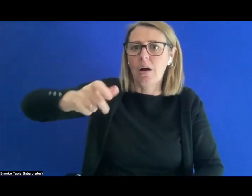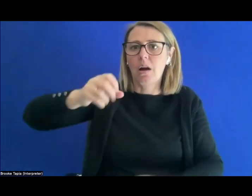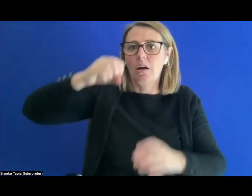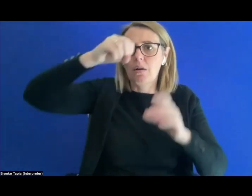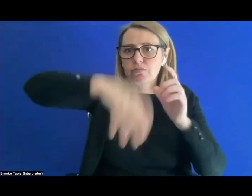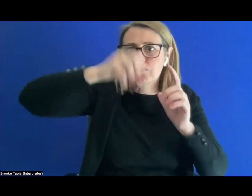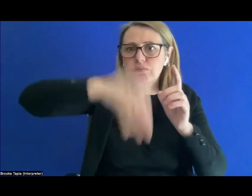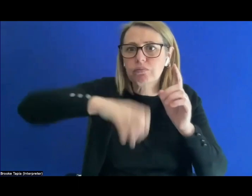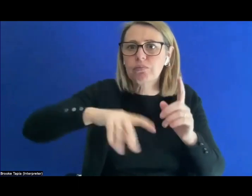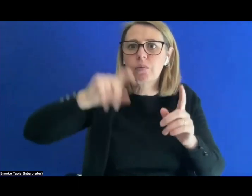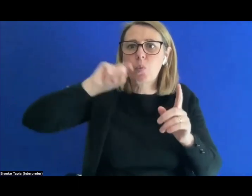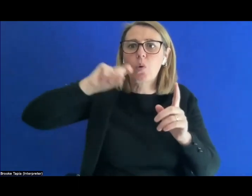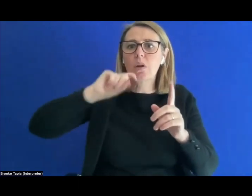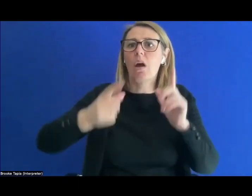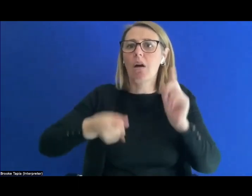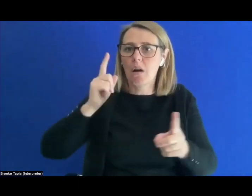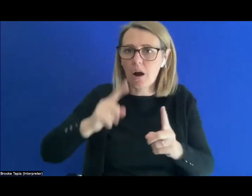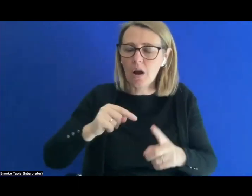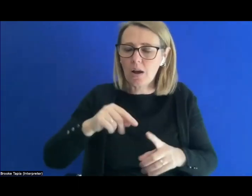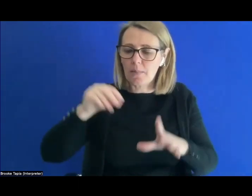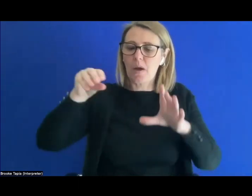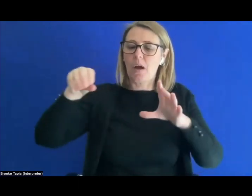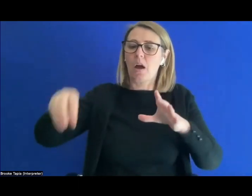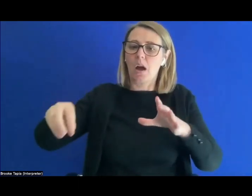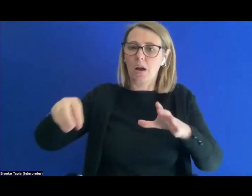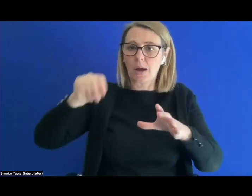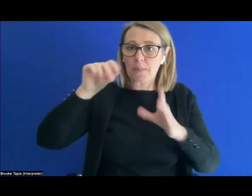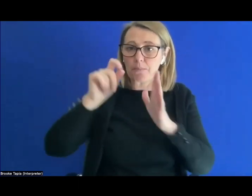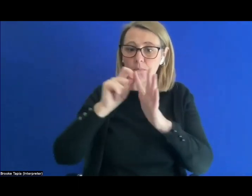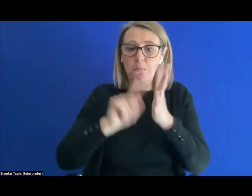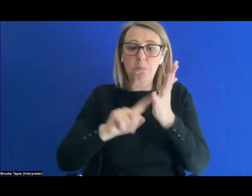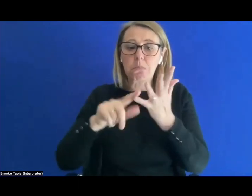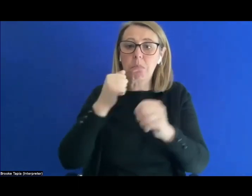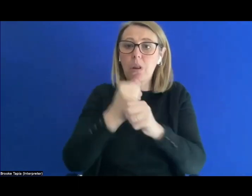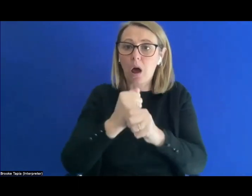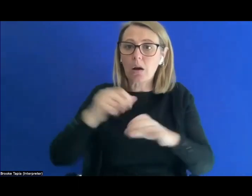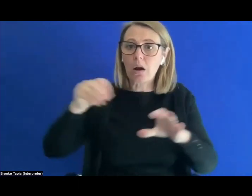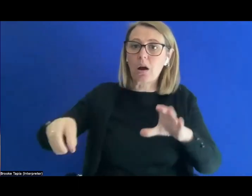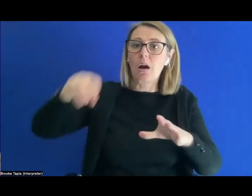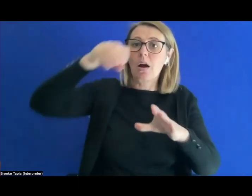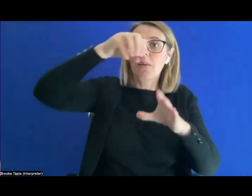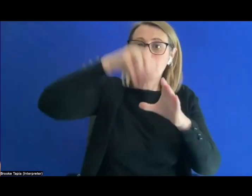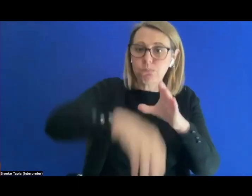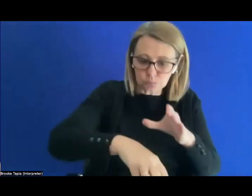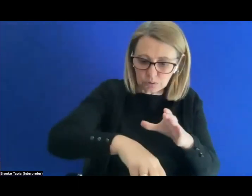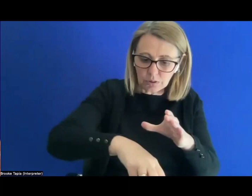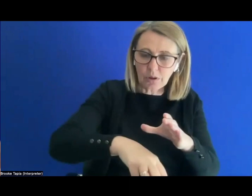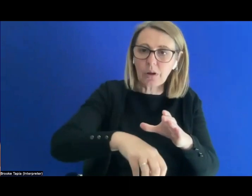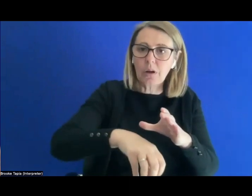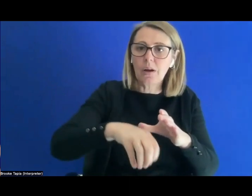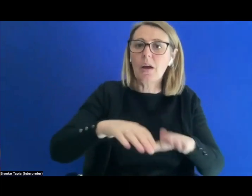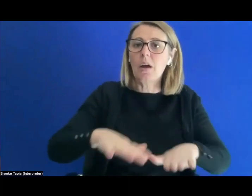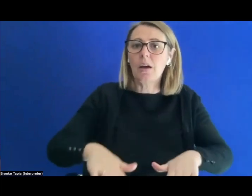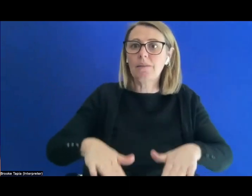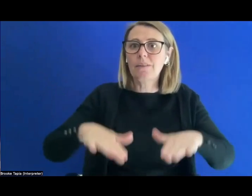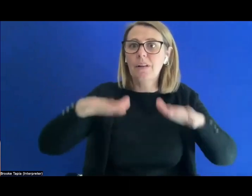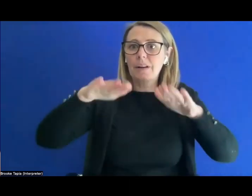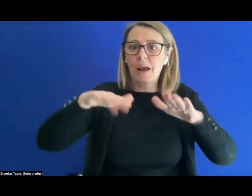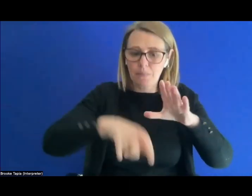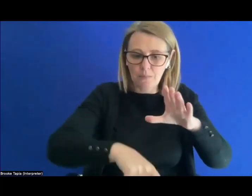or “Ah, that’s where my toothbrush comes from. It doesn’t come from you and your hand and float out of the